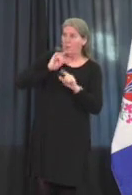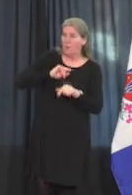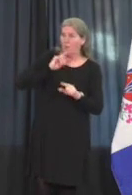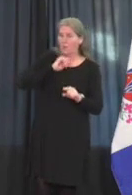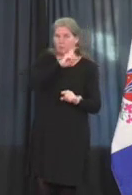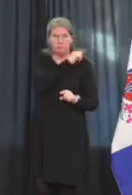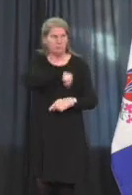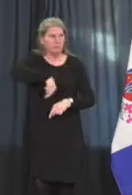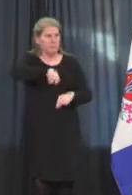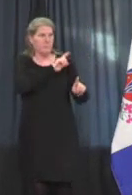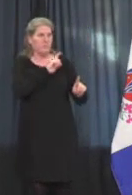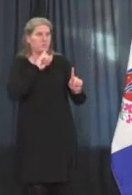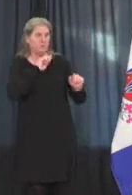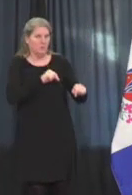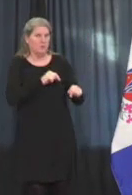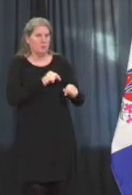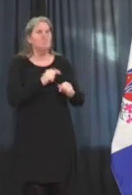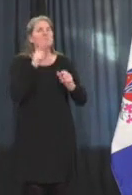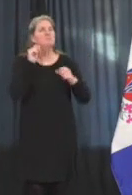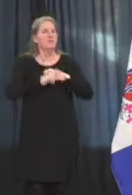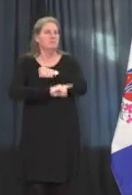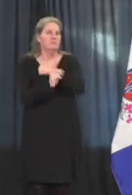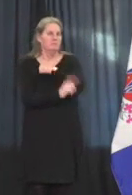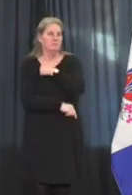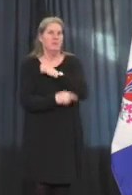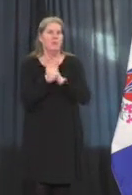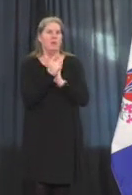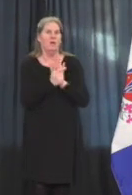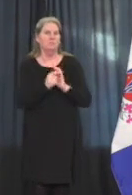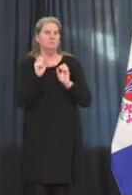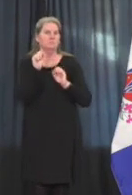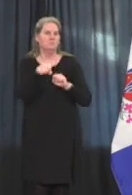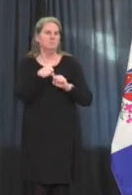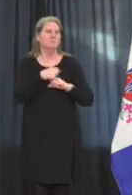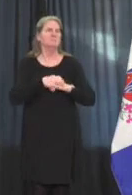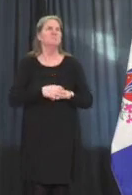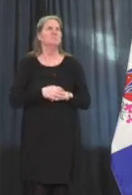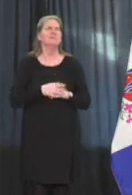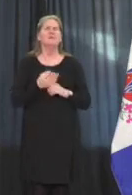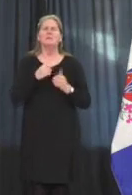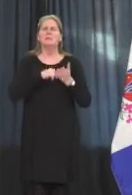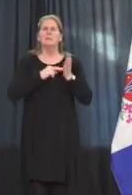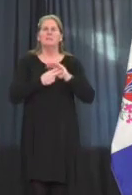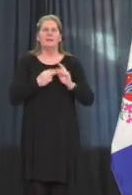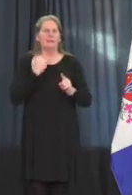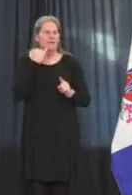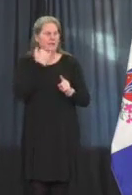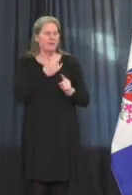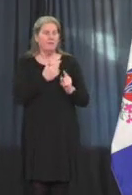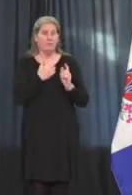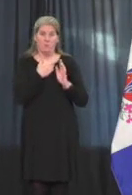AND ARE NOW ENFORCEABLE UNDER LAW. THIS MEANS THAT THOSE FAILING TO COMPLY WITH THESE ORDERS COULD